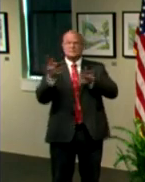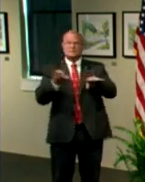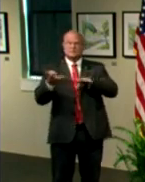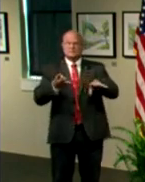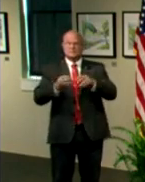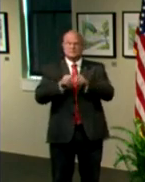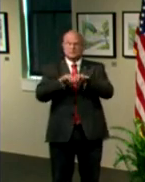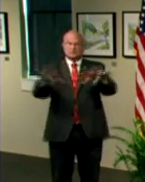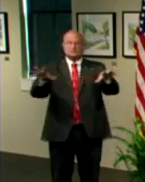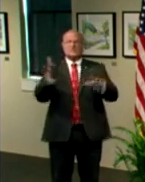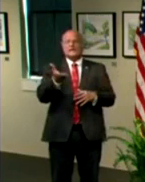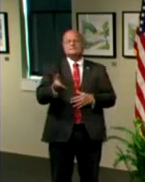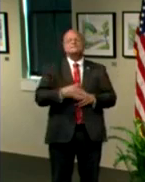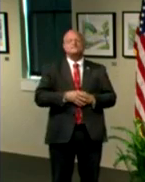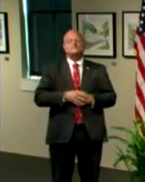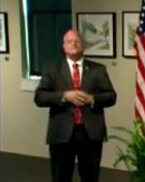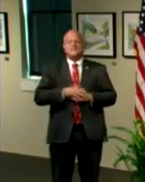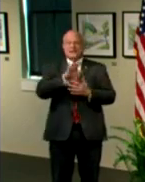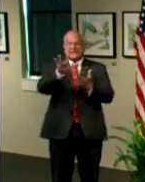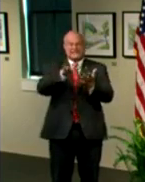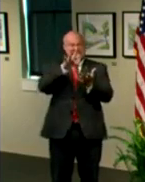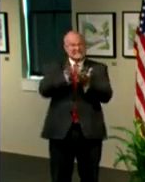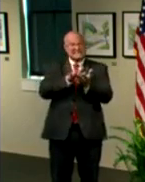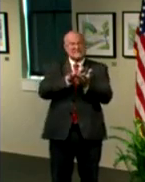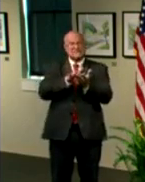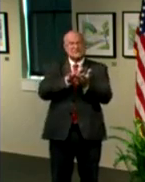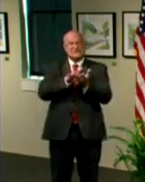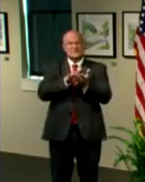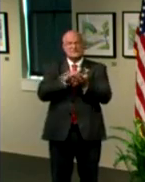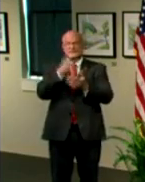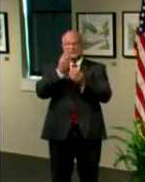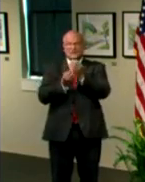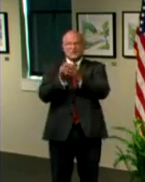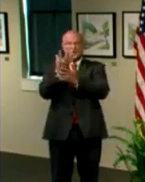THAT AREA AS WELL AS SEVERE COUNTY WITH THE POULTRY